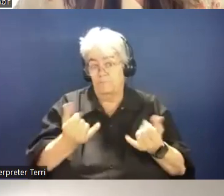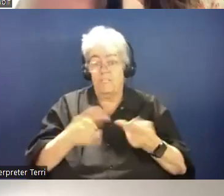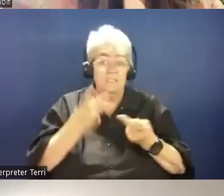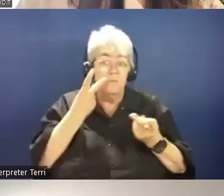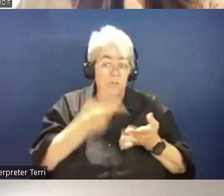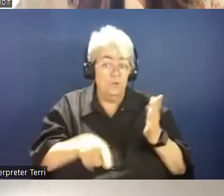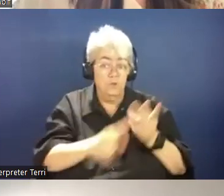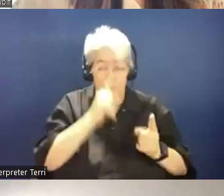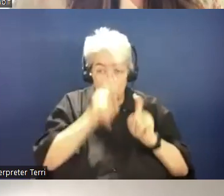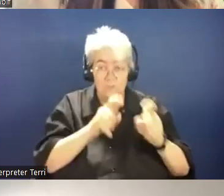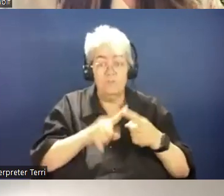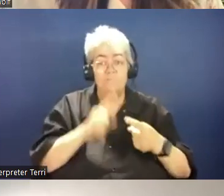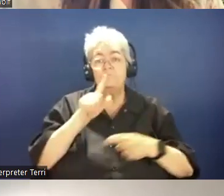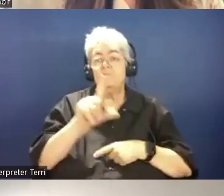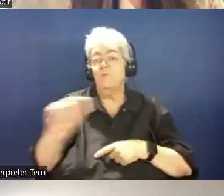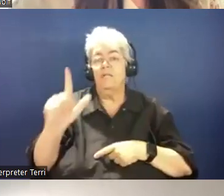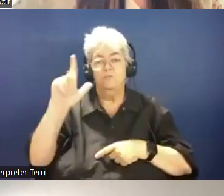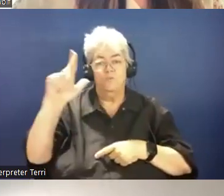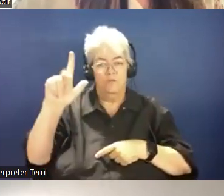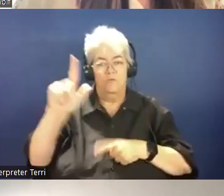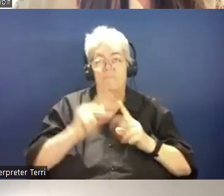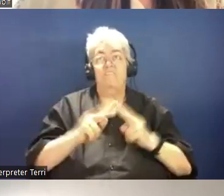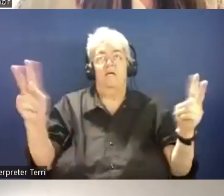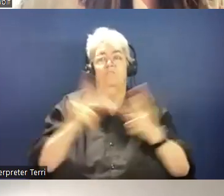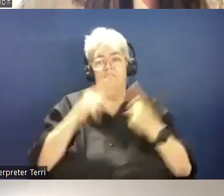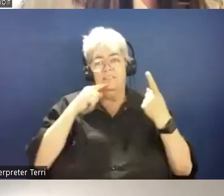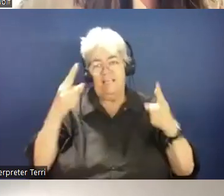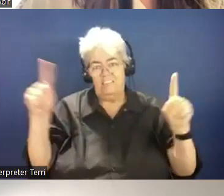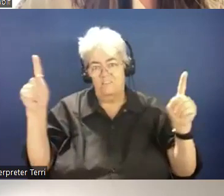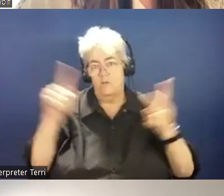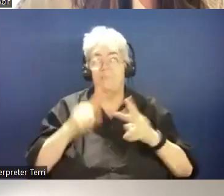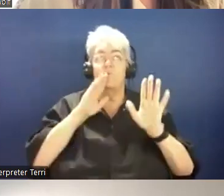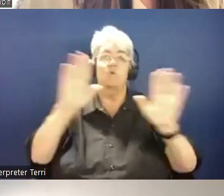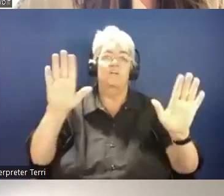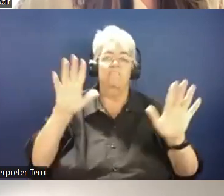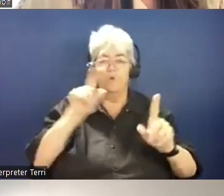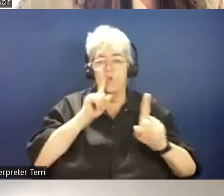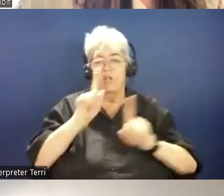we had a very successful 2023, which is great. We have wonderful champion, Representative